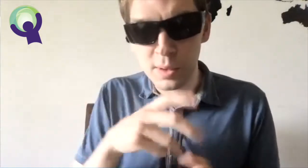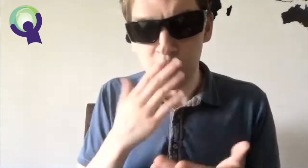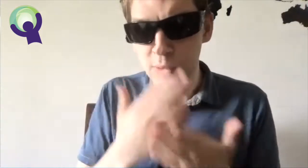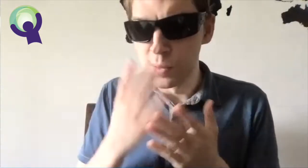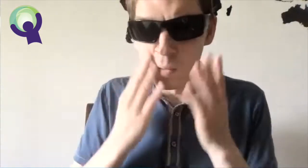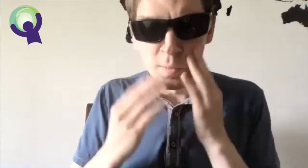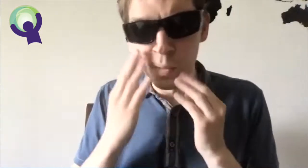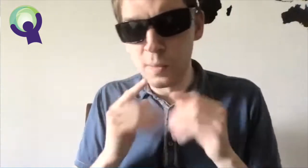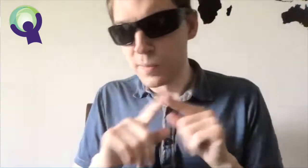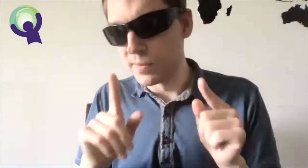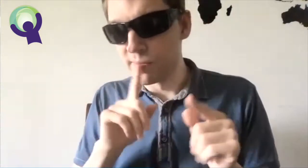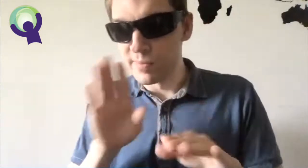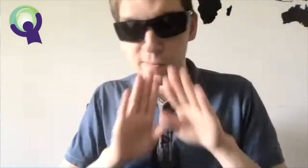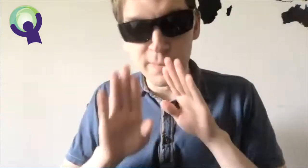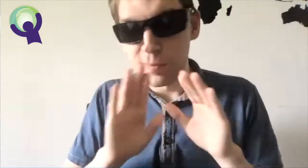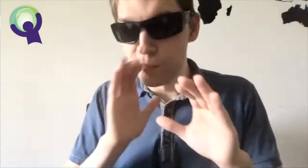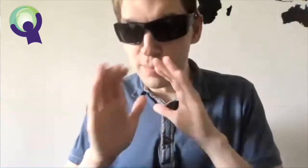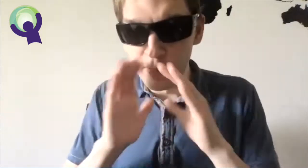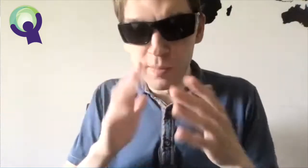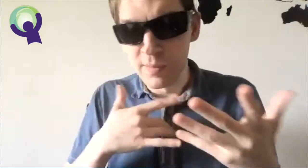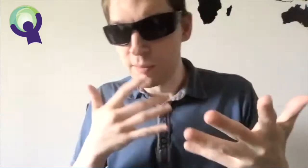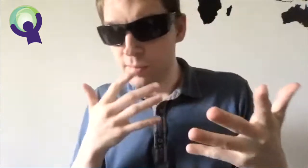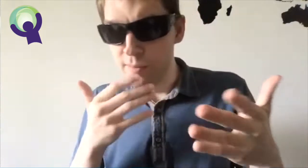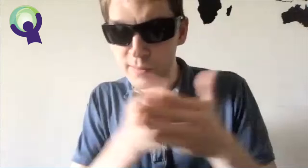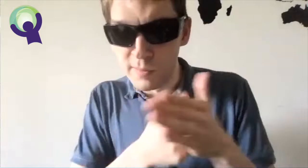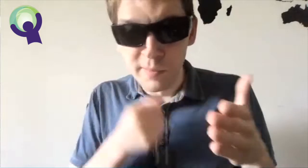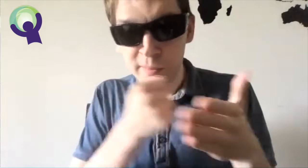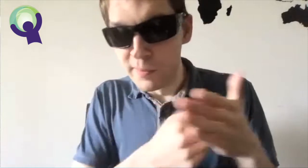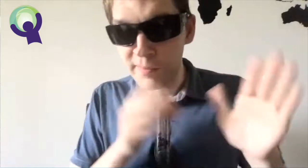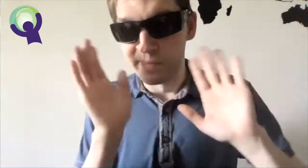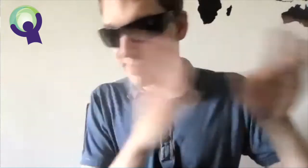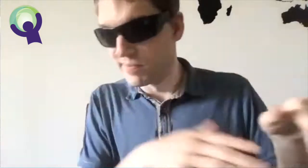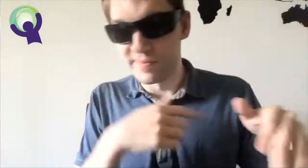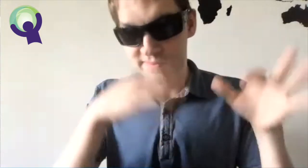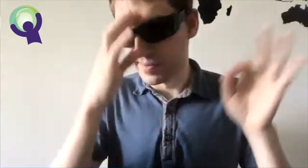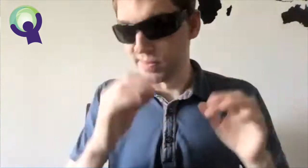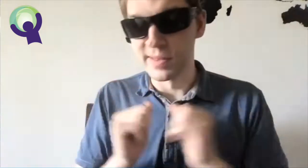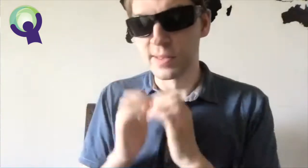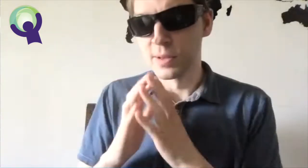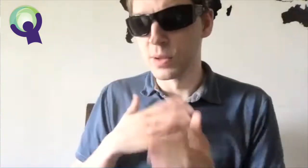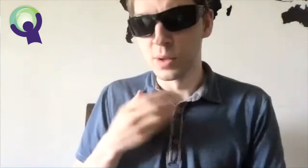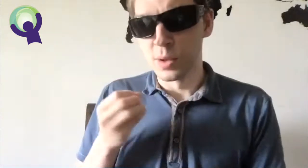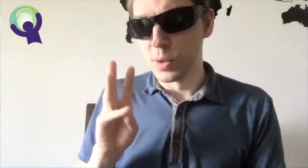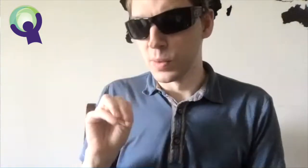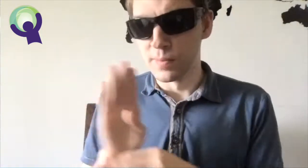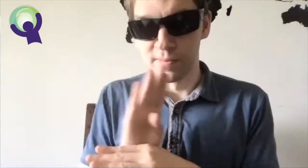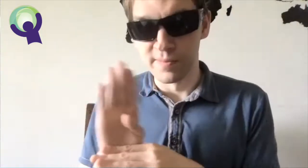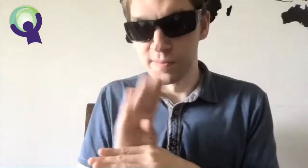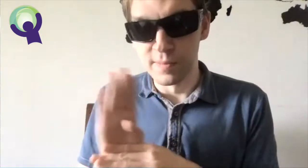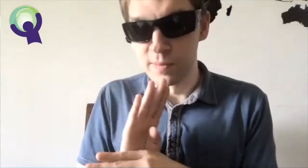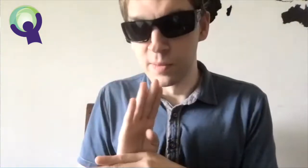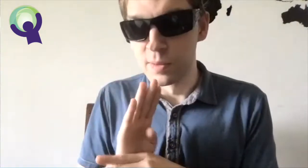in different capacities and areas, but I experienced frustration, challenges, roadblocks